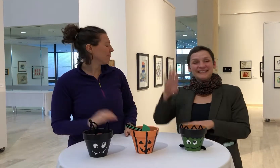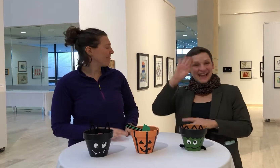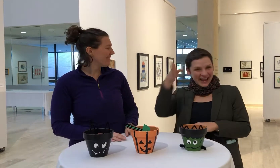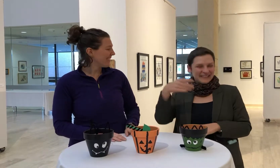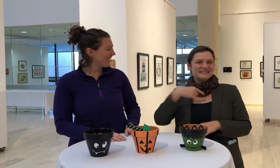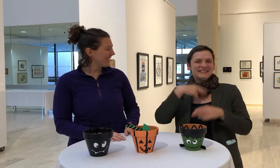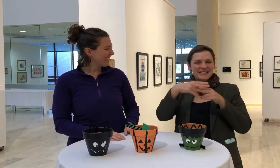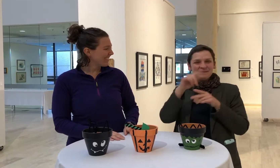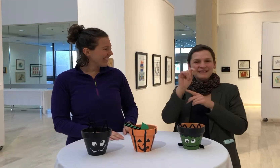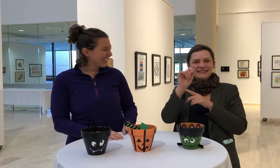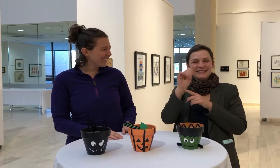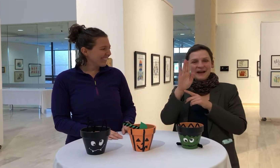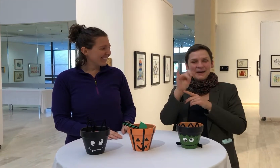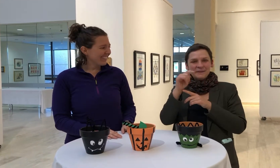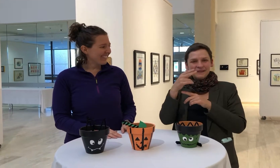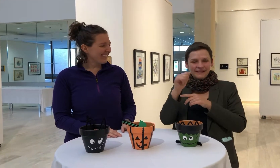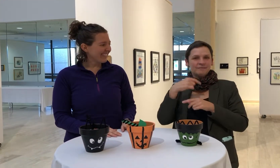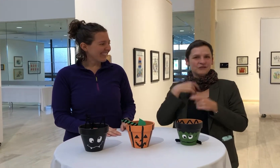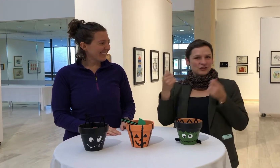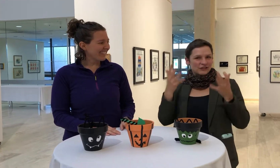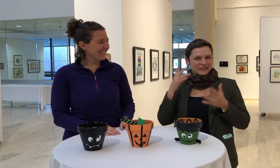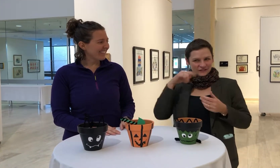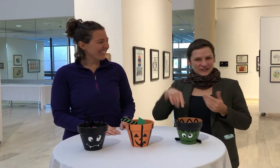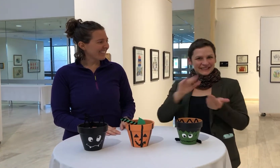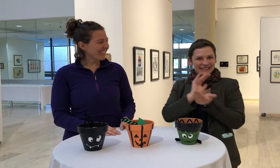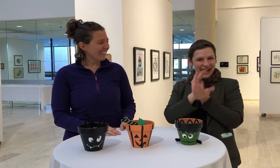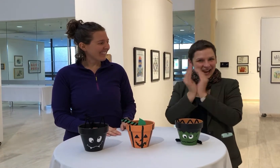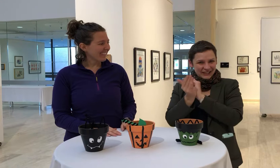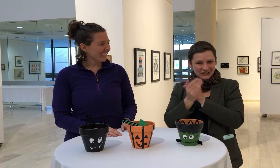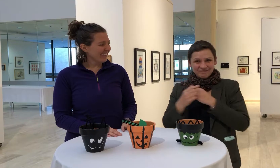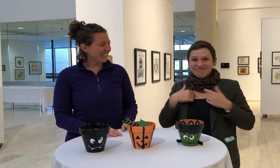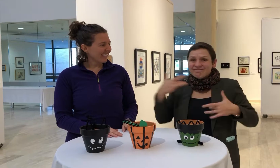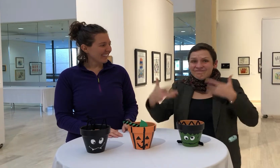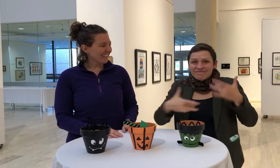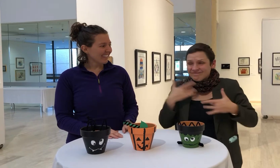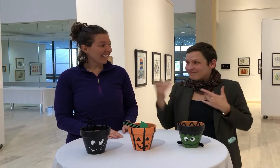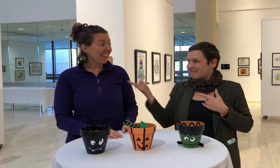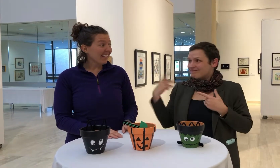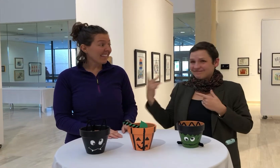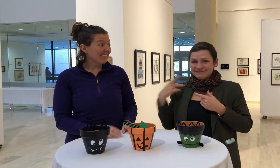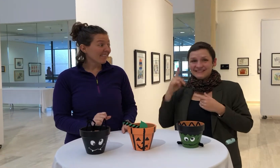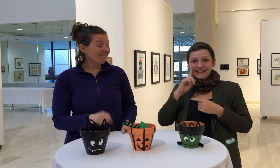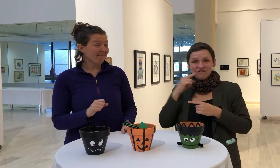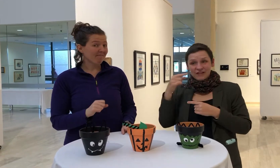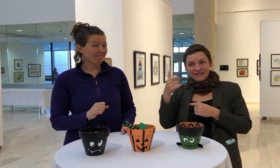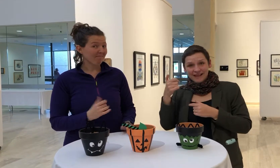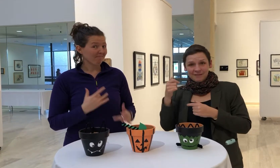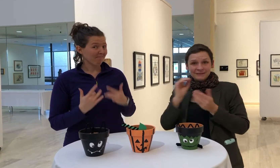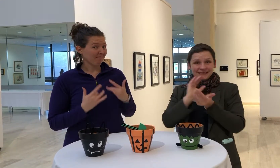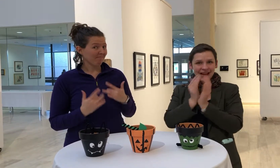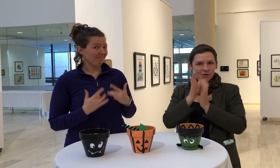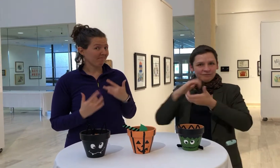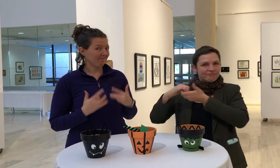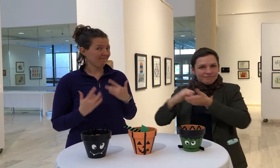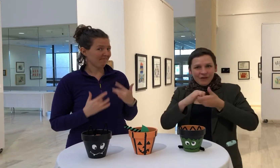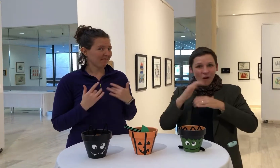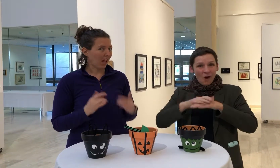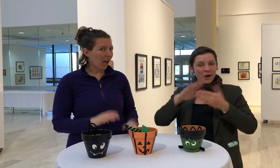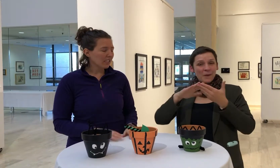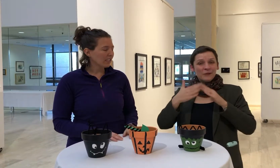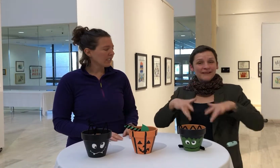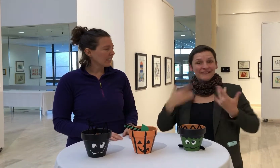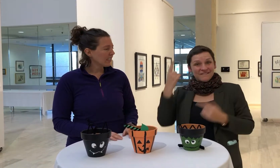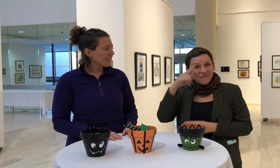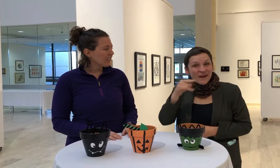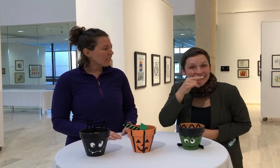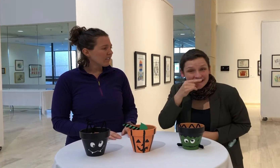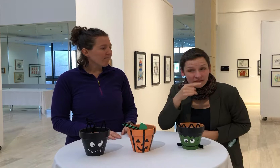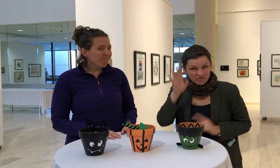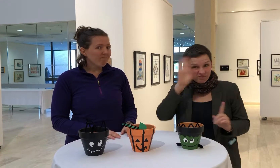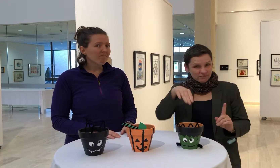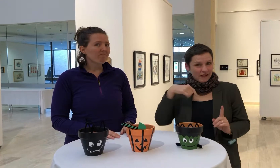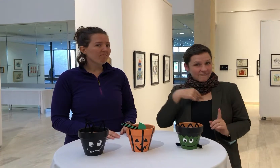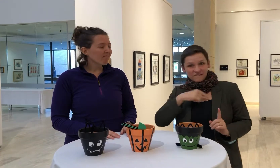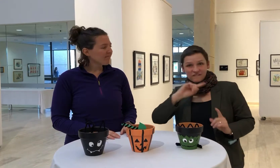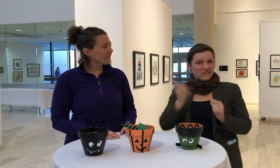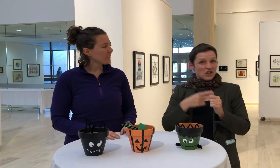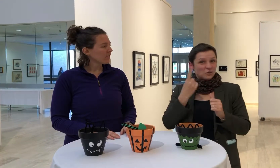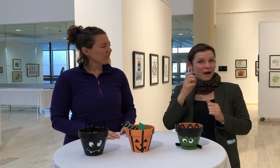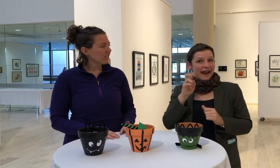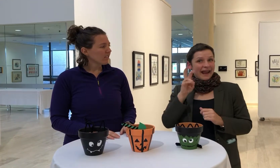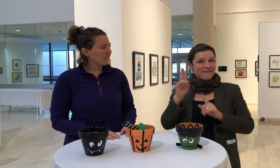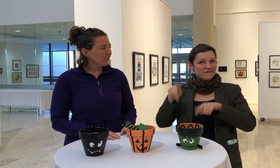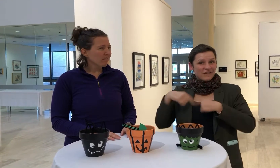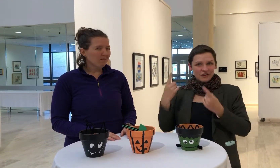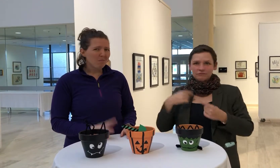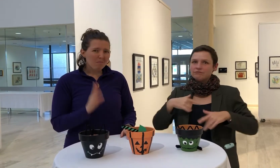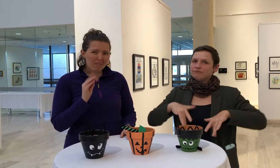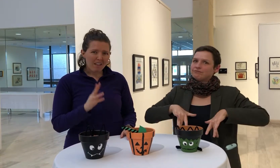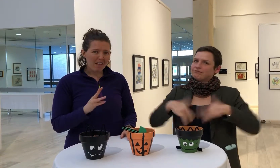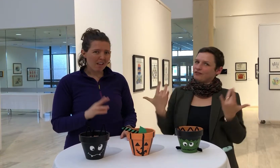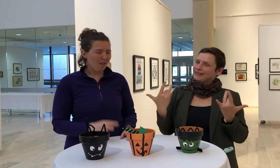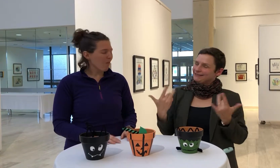T: Hello, my name is Tabitha. I am the Director here at Dyer Arts Center. I am so excited to host our first ever community event for children with deafgreenthumbs! We are so thrilled!